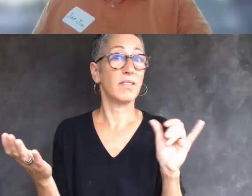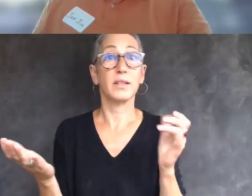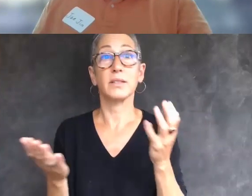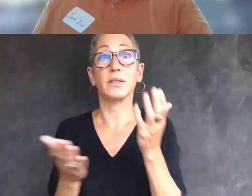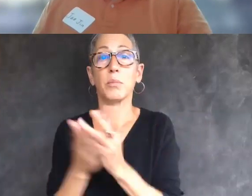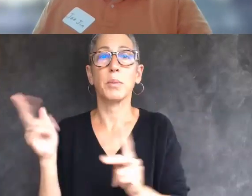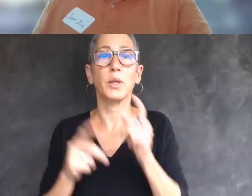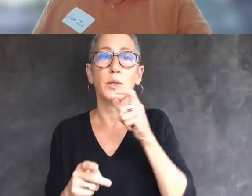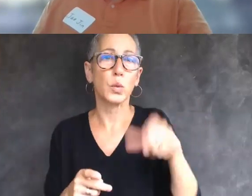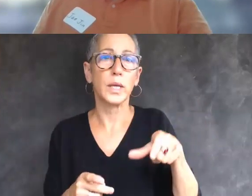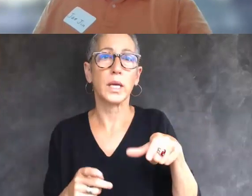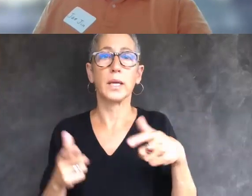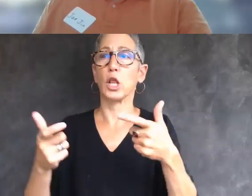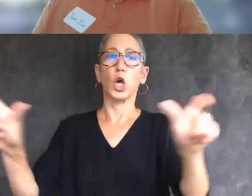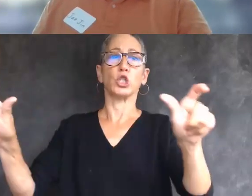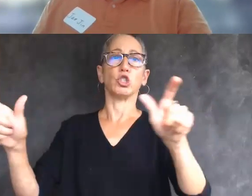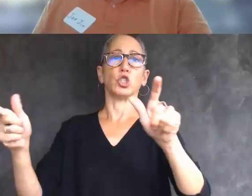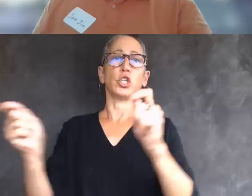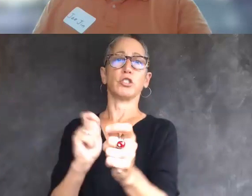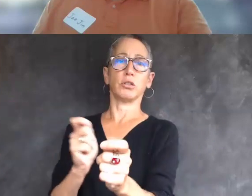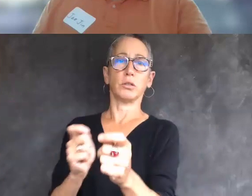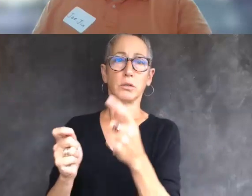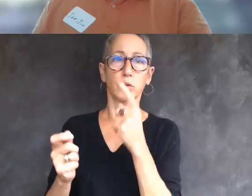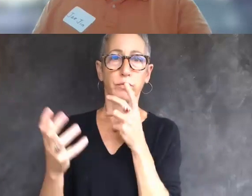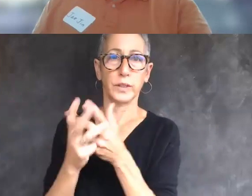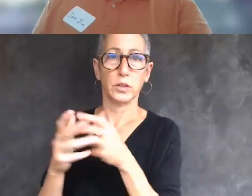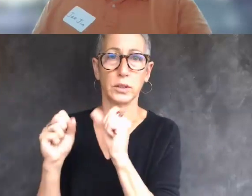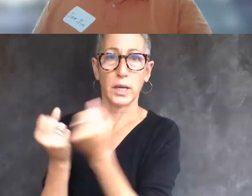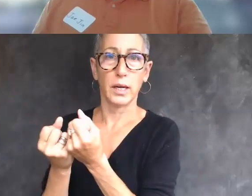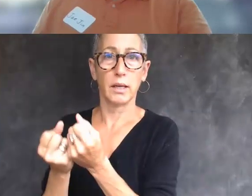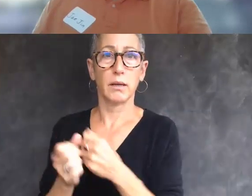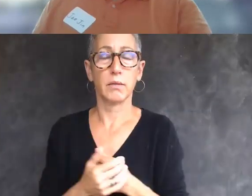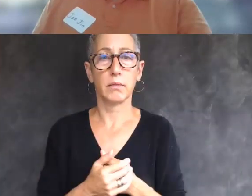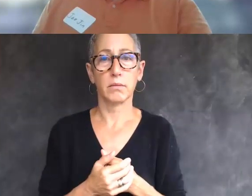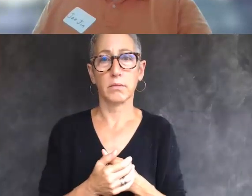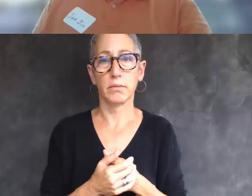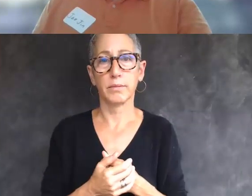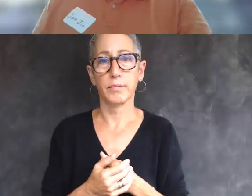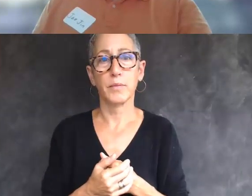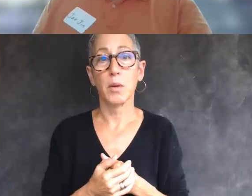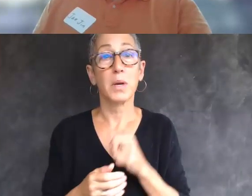But in other ways, there is an assumption that everyone's approaching every situation with the same abilities, and I think that comes up a lot